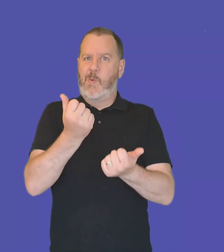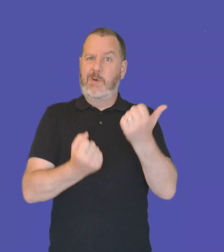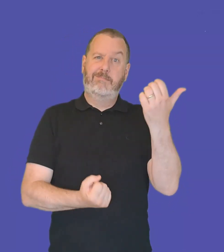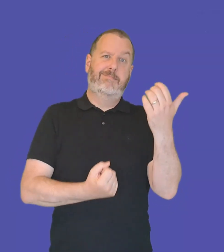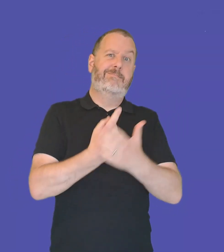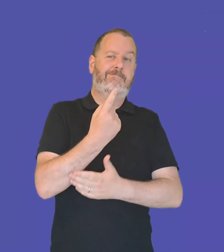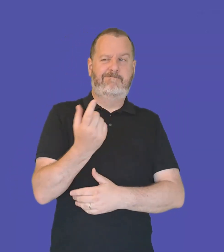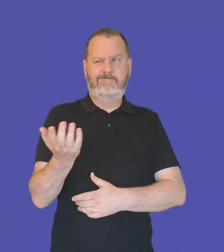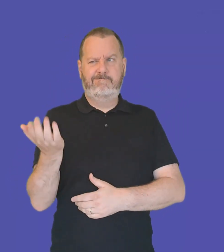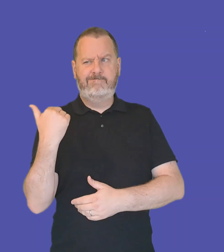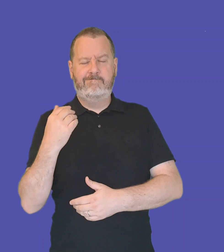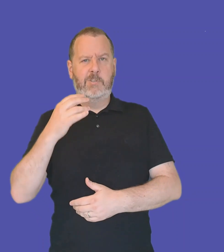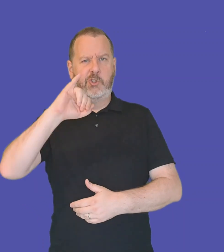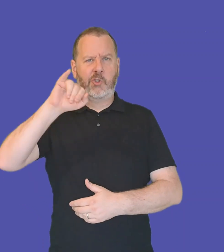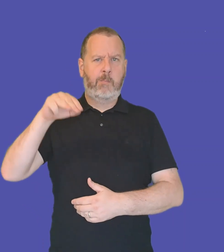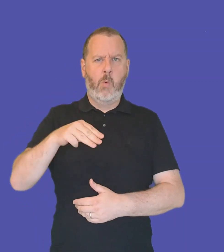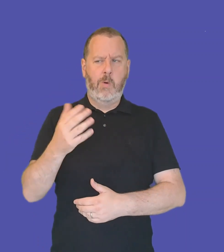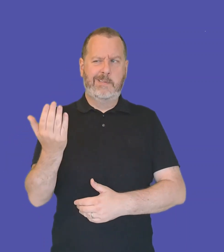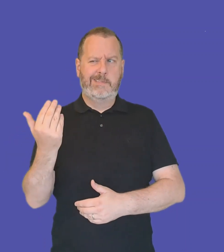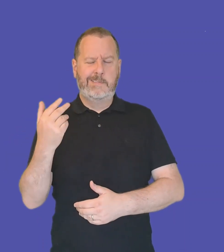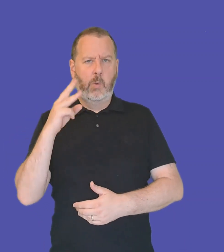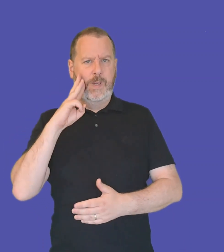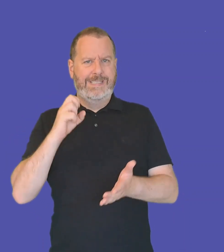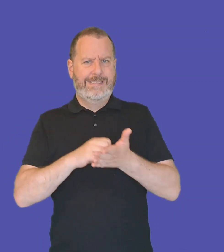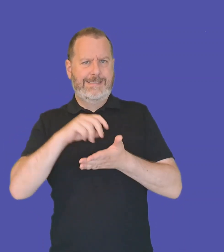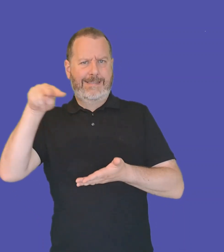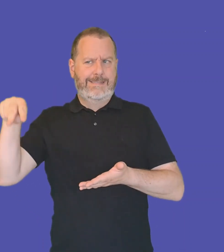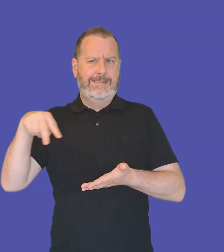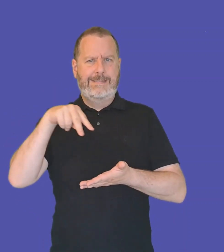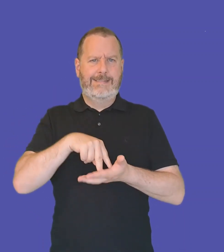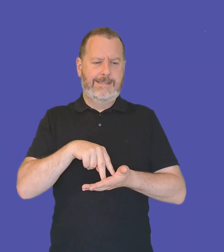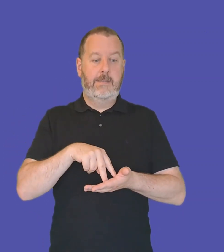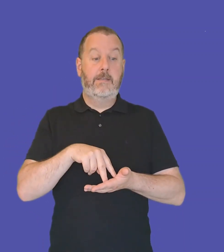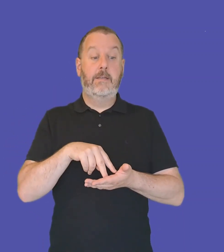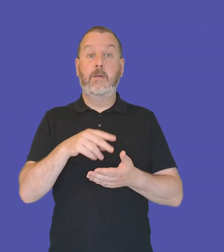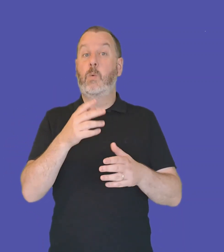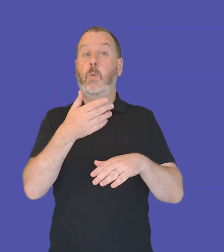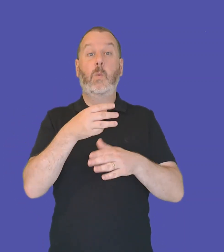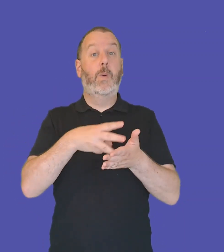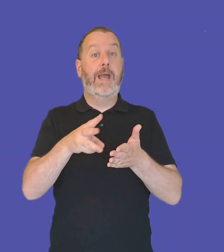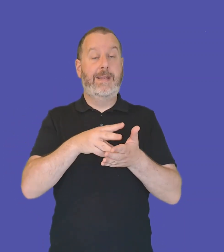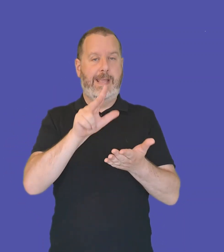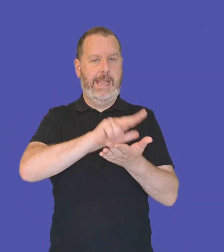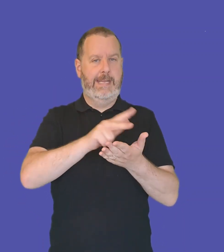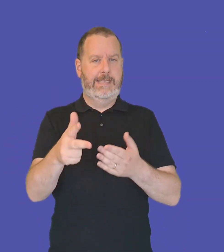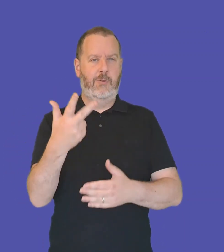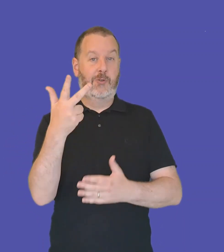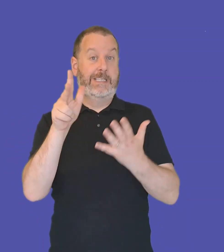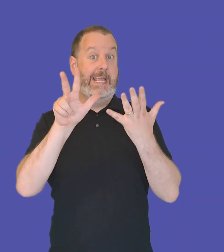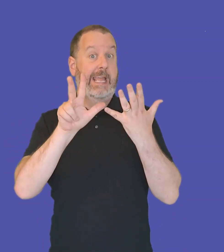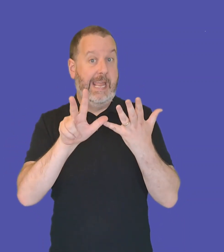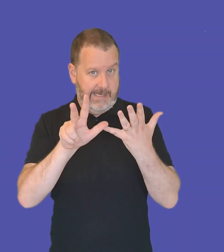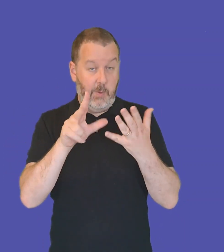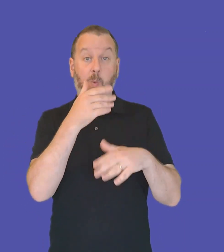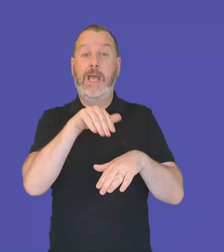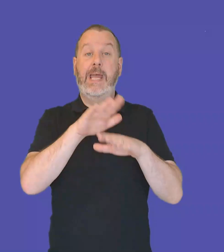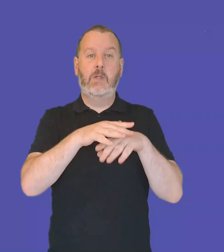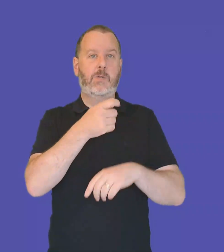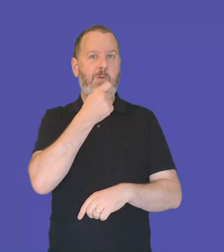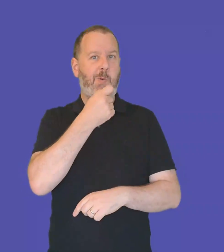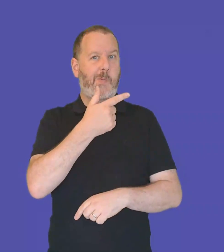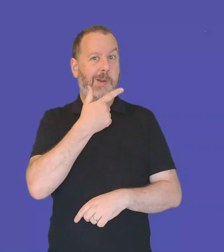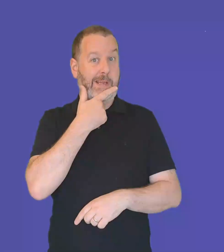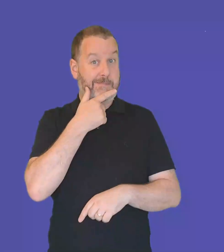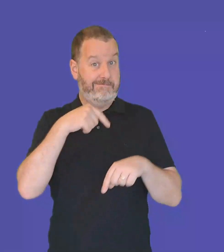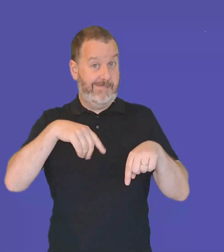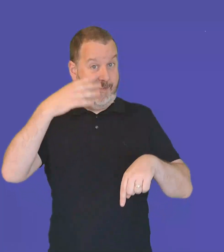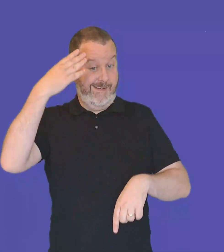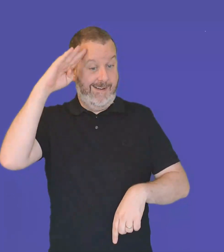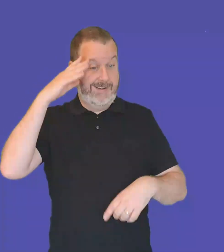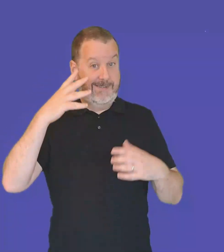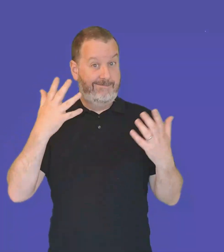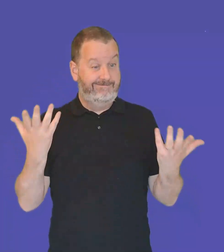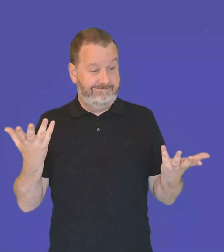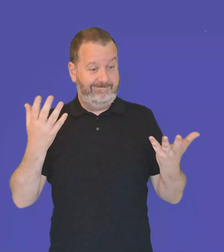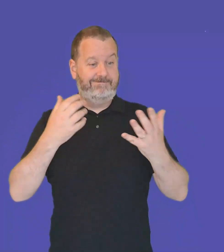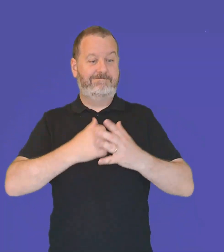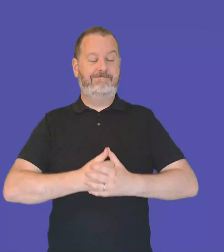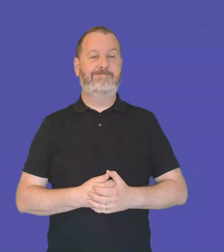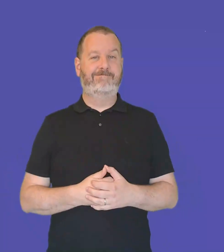John Moore was involved in a third court case in 1838 - in Dublin.